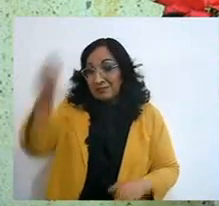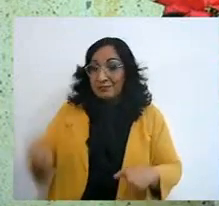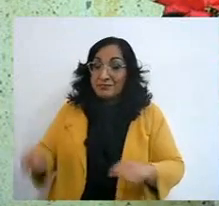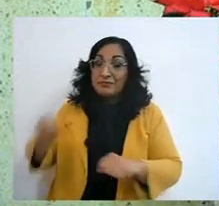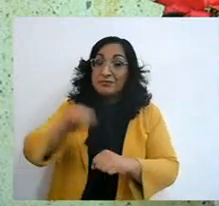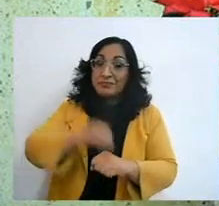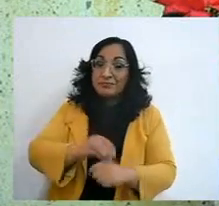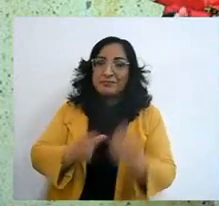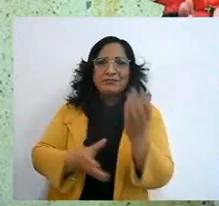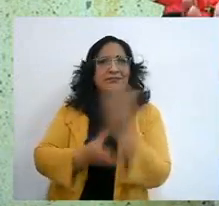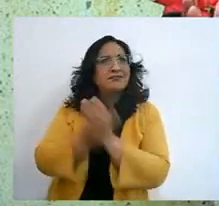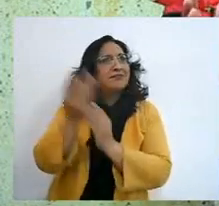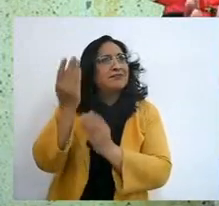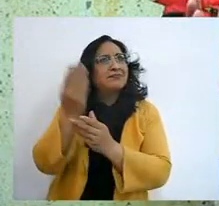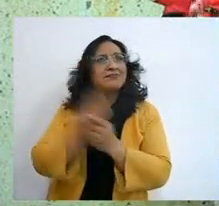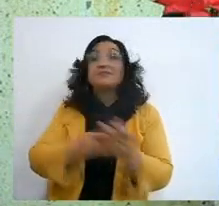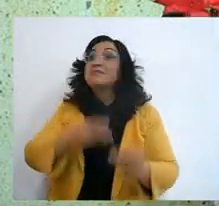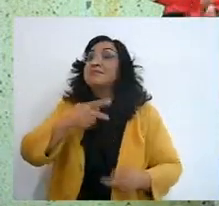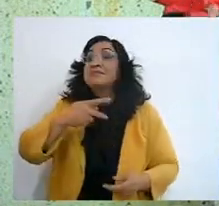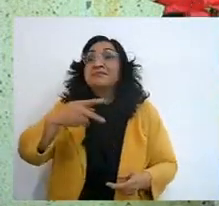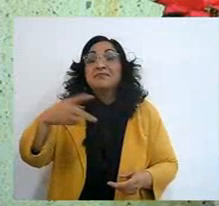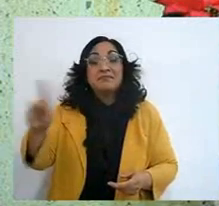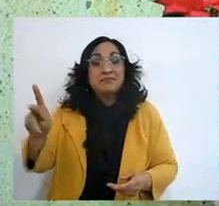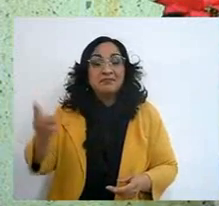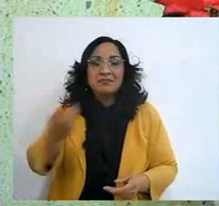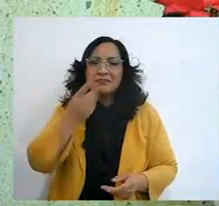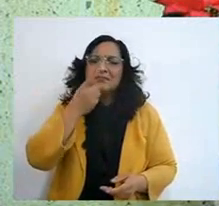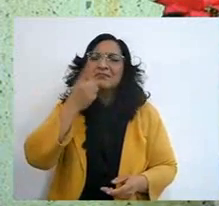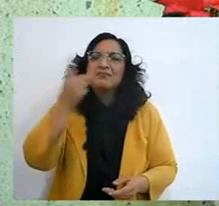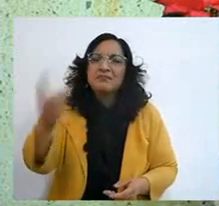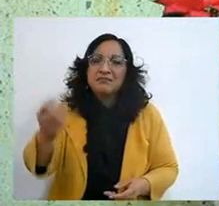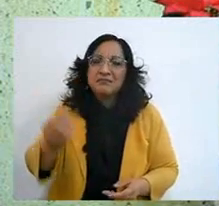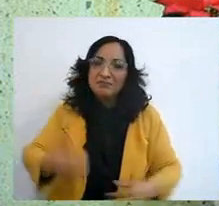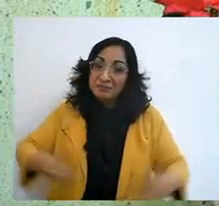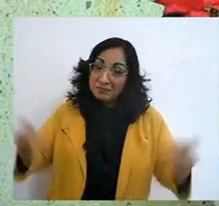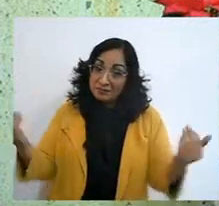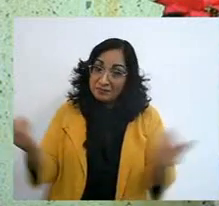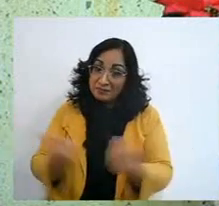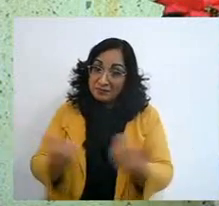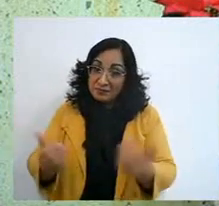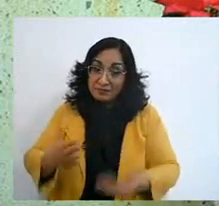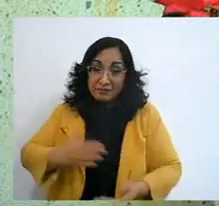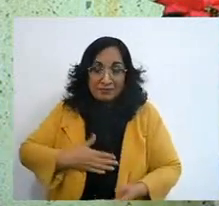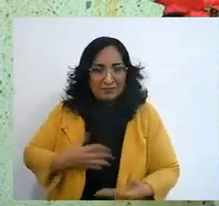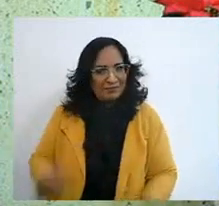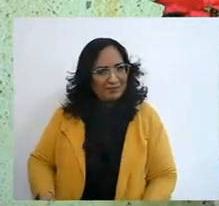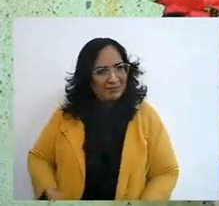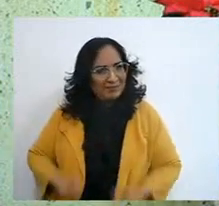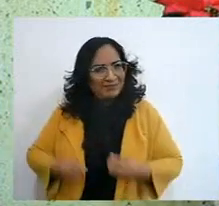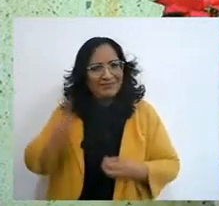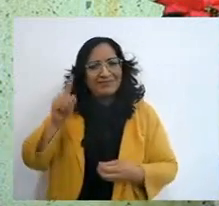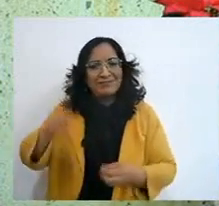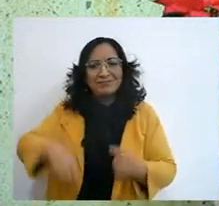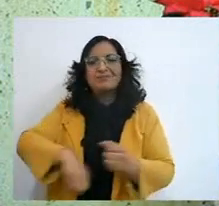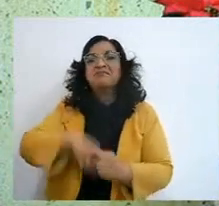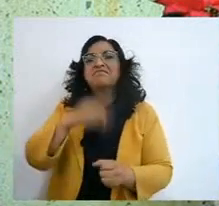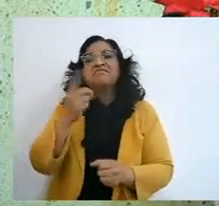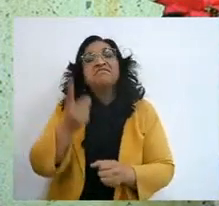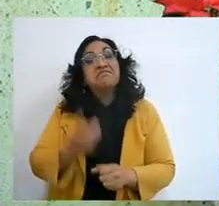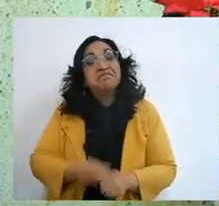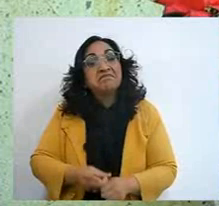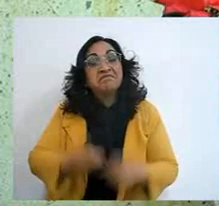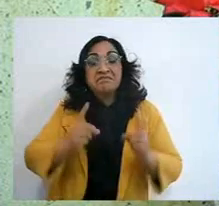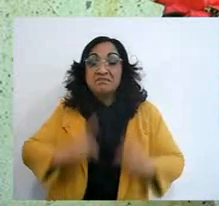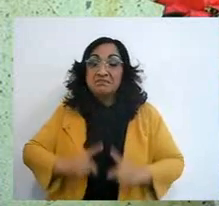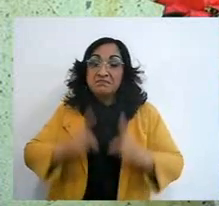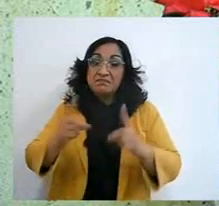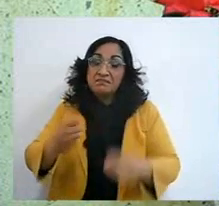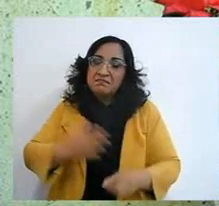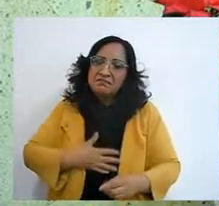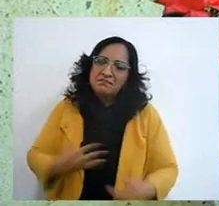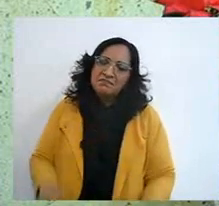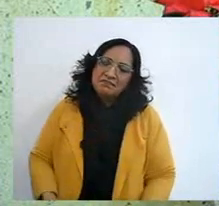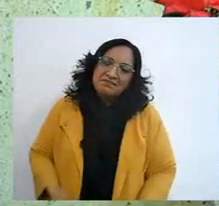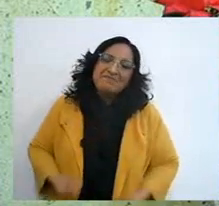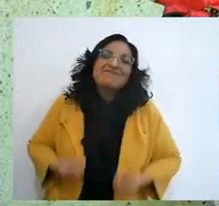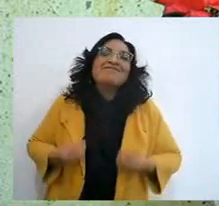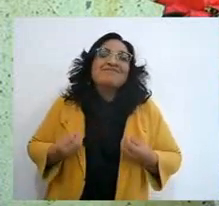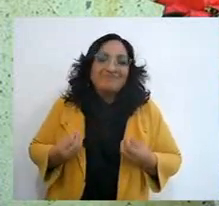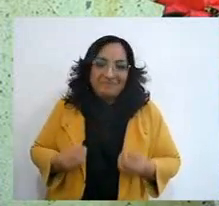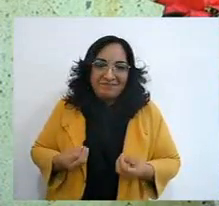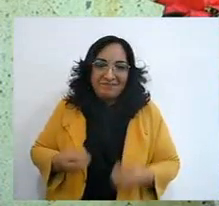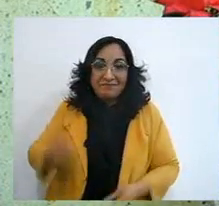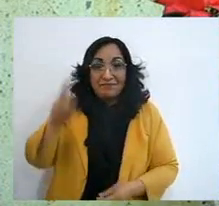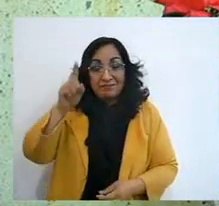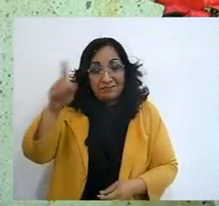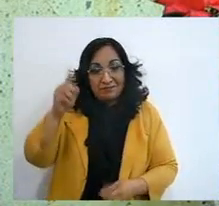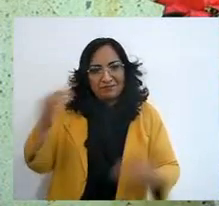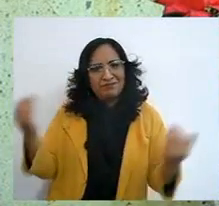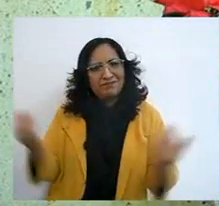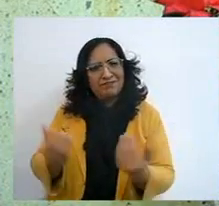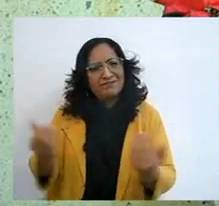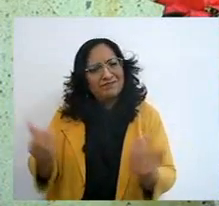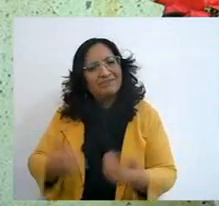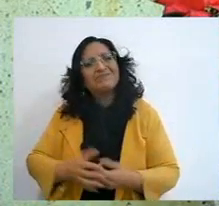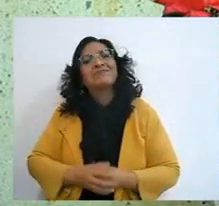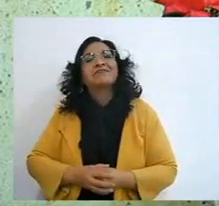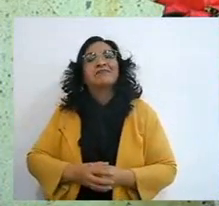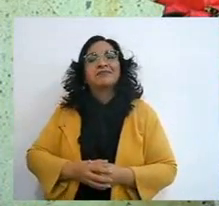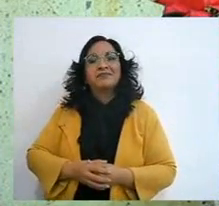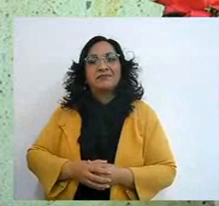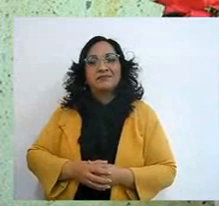and I said: Lord, your will be done, here is my life, I give you my life and that not my will be done, but your will,